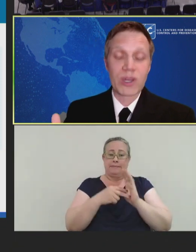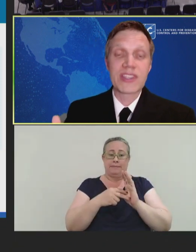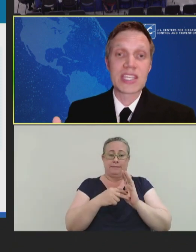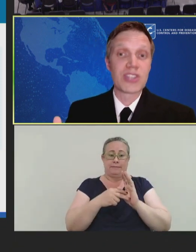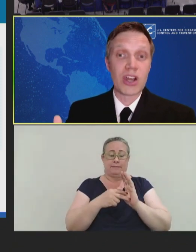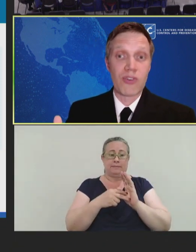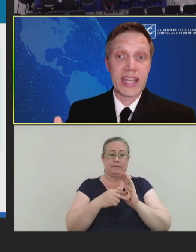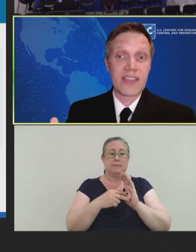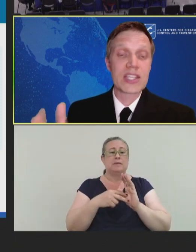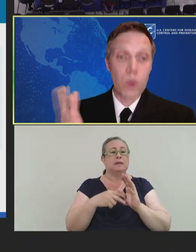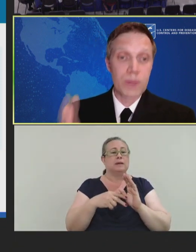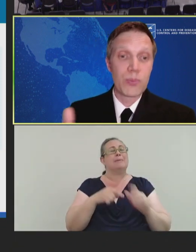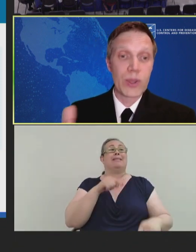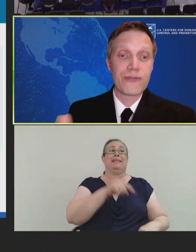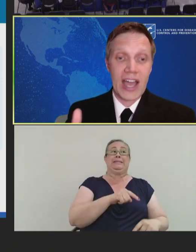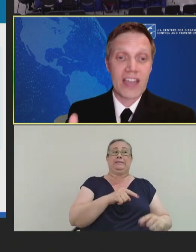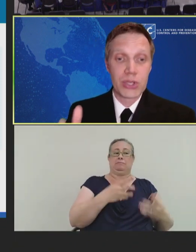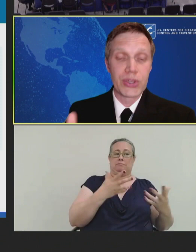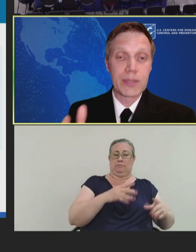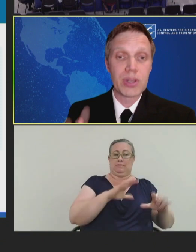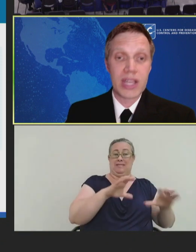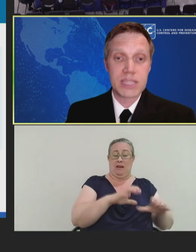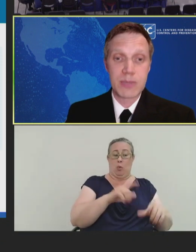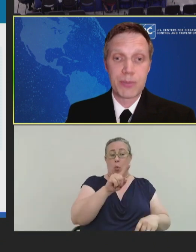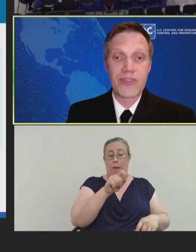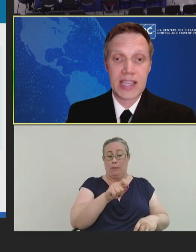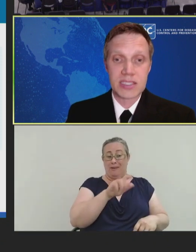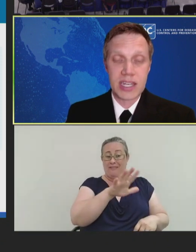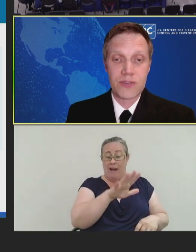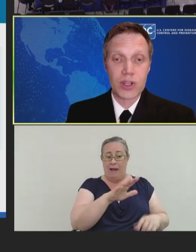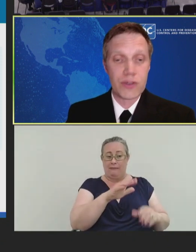what this has done already, that's 1.5 million-plus people vaccinated for COVID